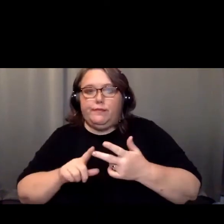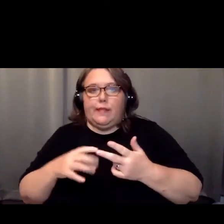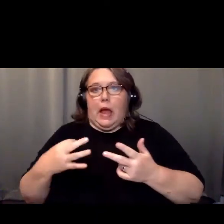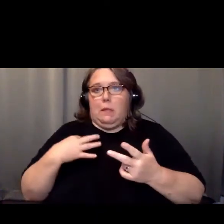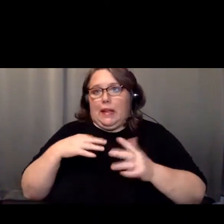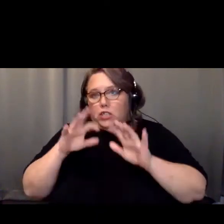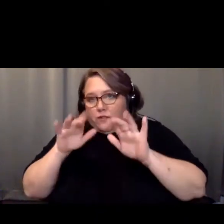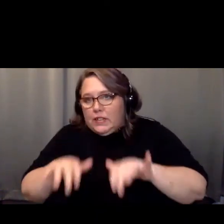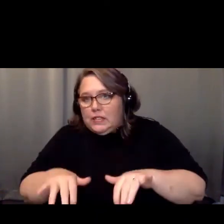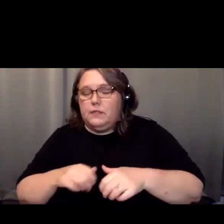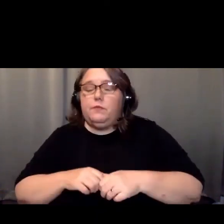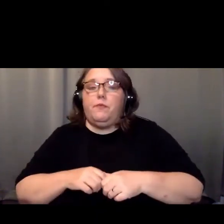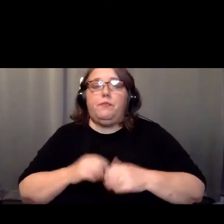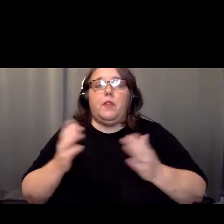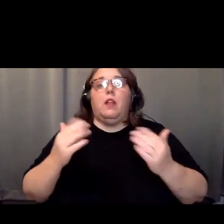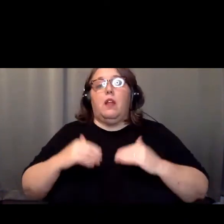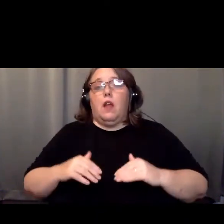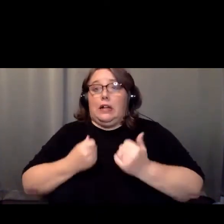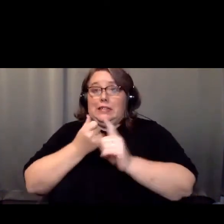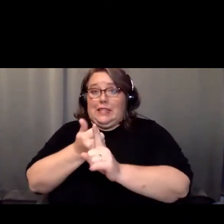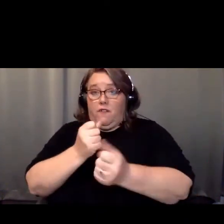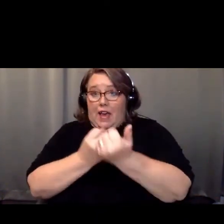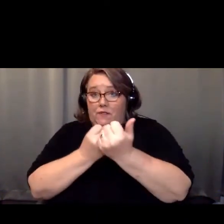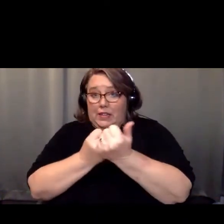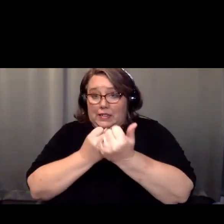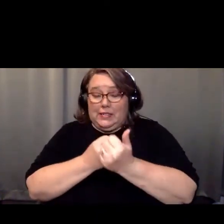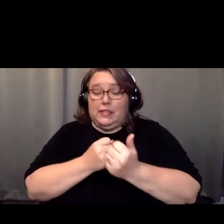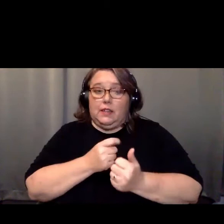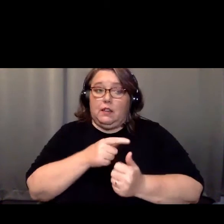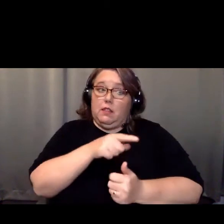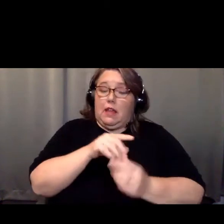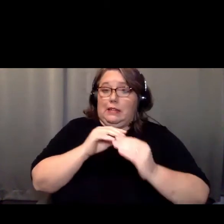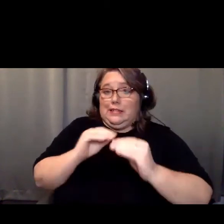and self-advocacy services, meaning that they're supposed to be teaching transition students